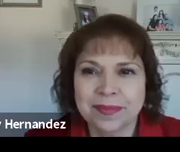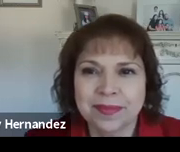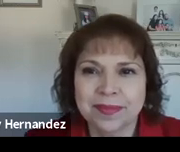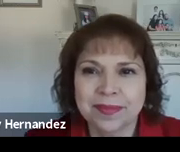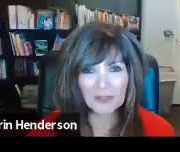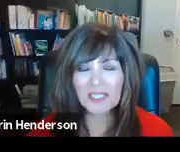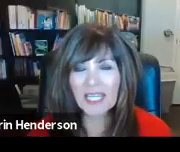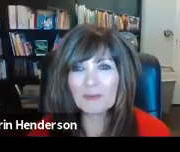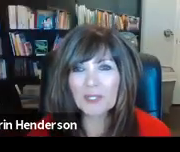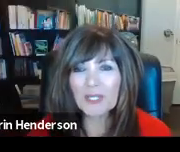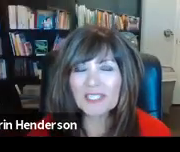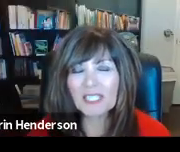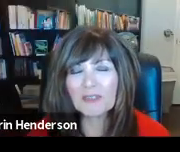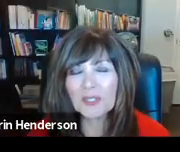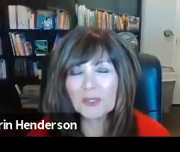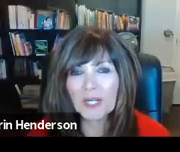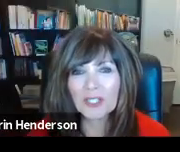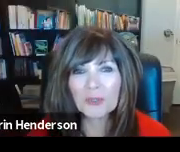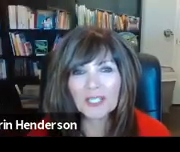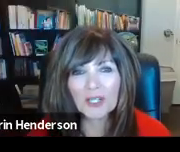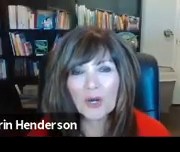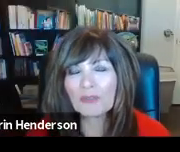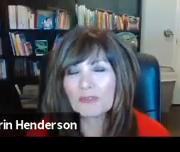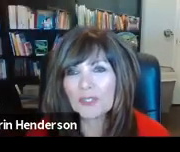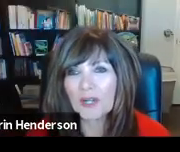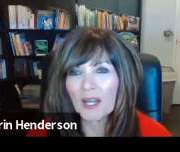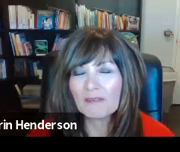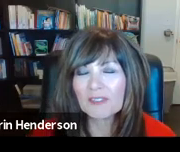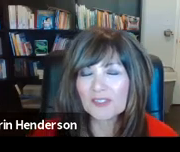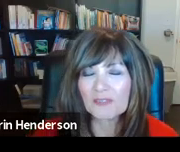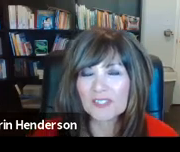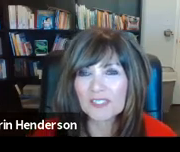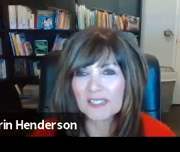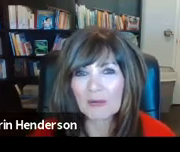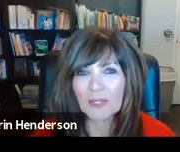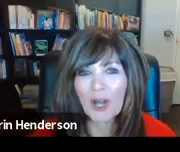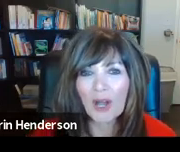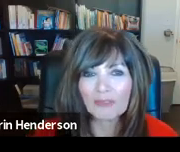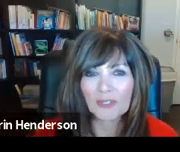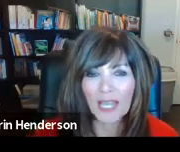So today we're going to give you a quick overview of the services that we offer